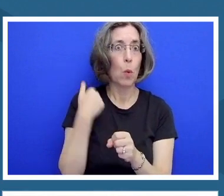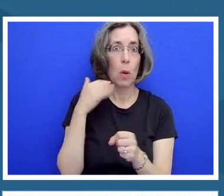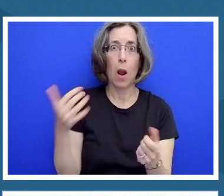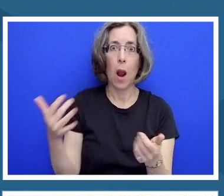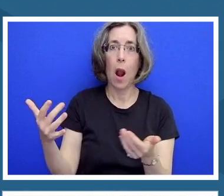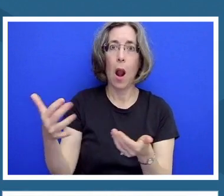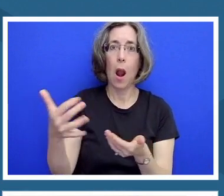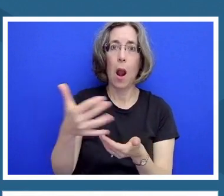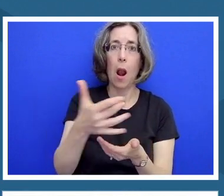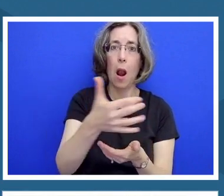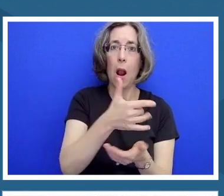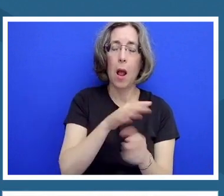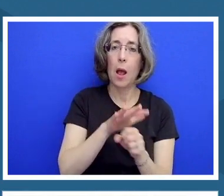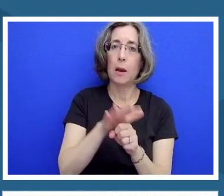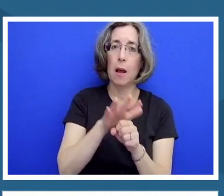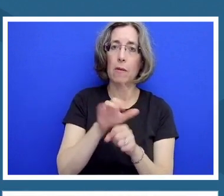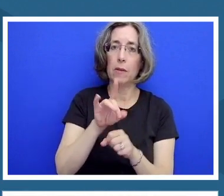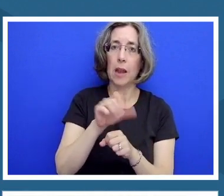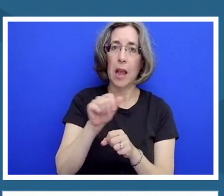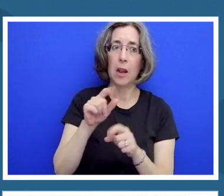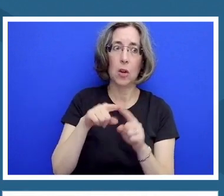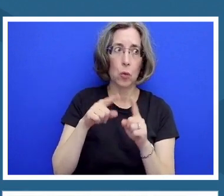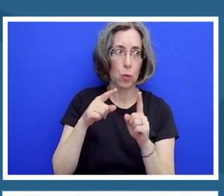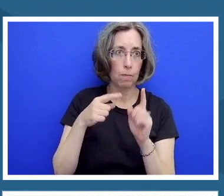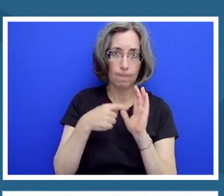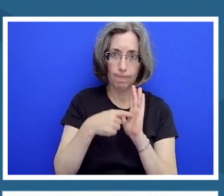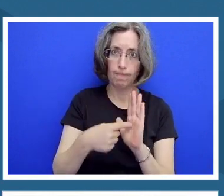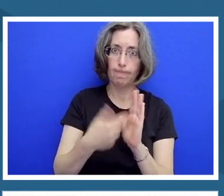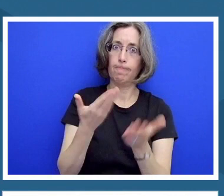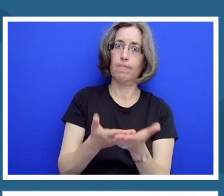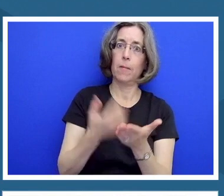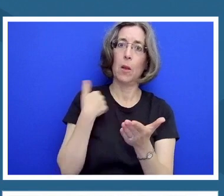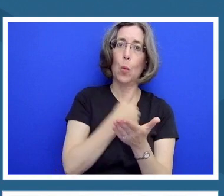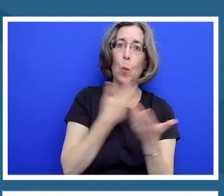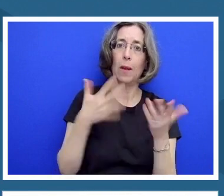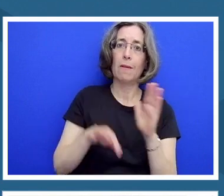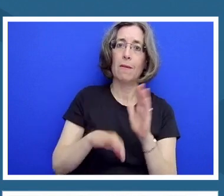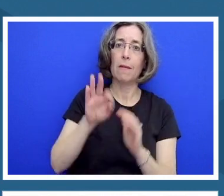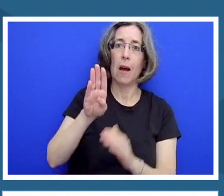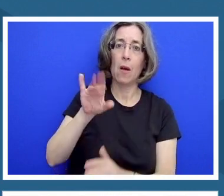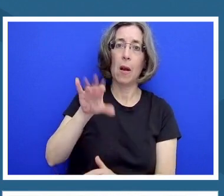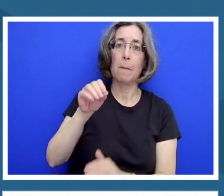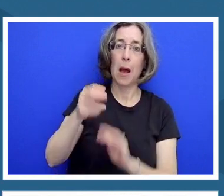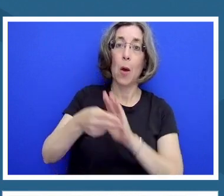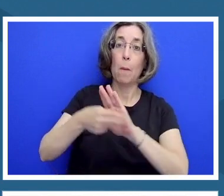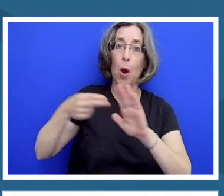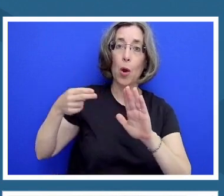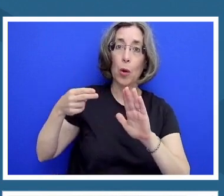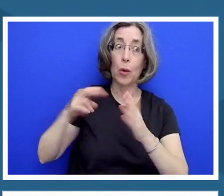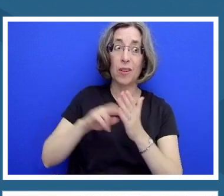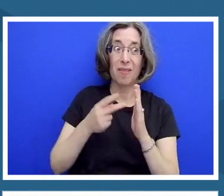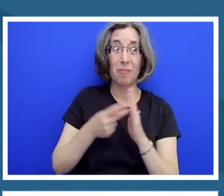you know biomarkers like molecules that could indicate life